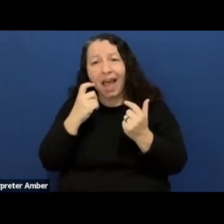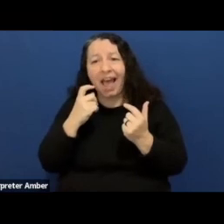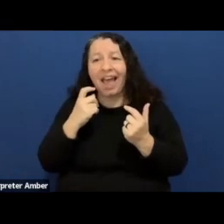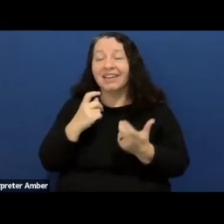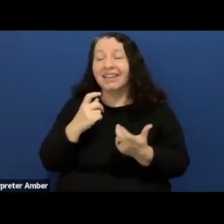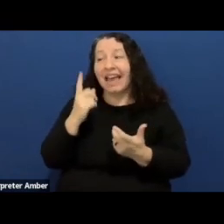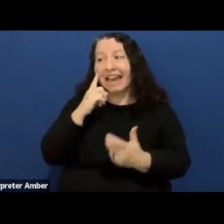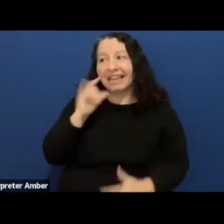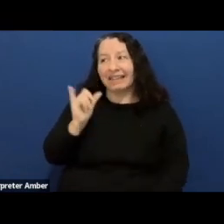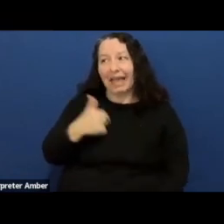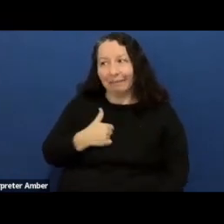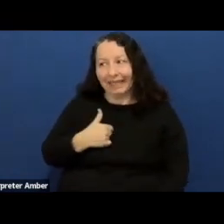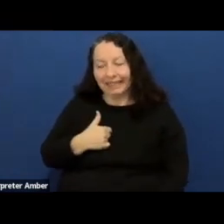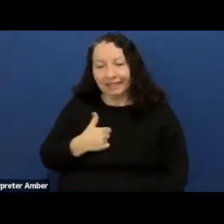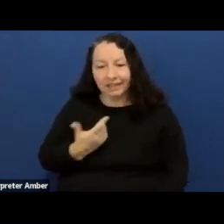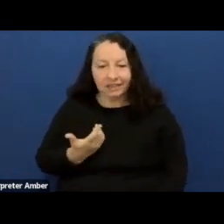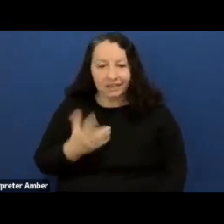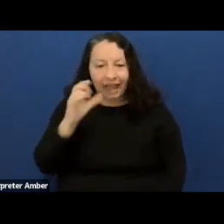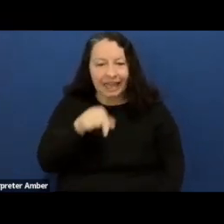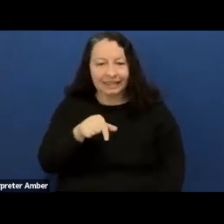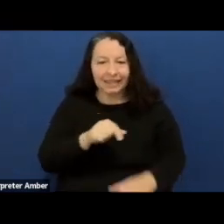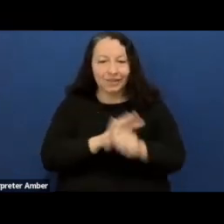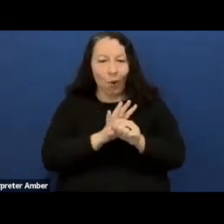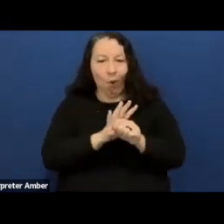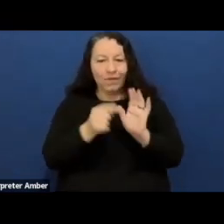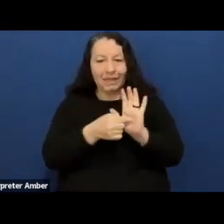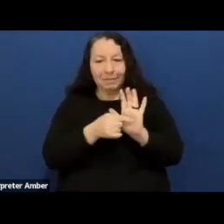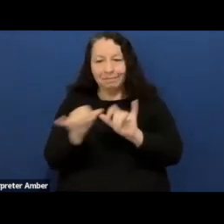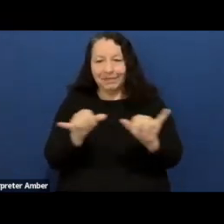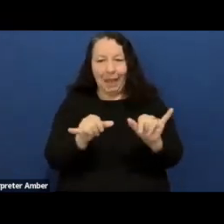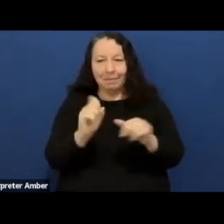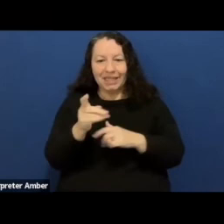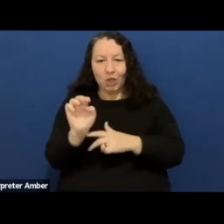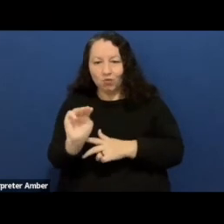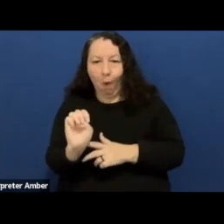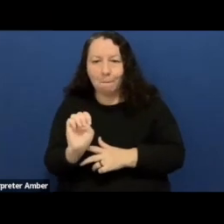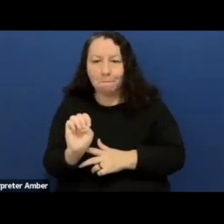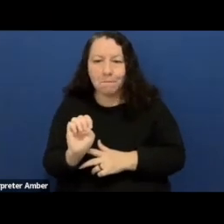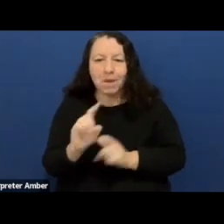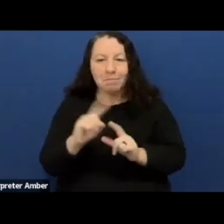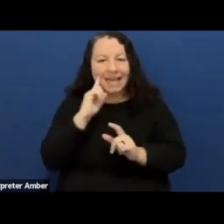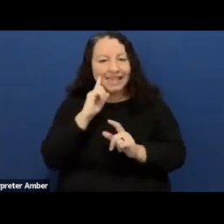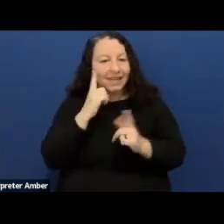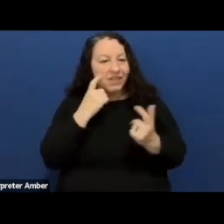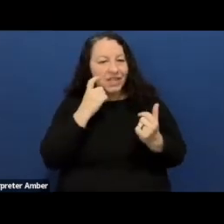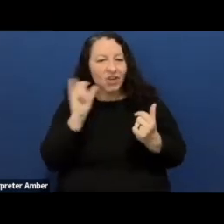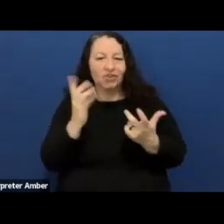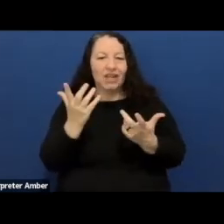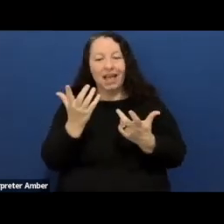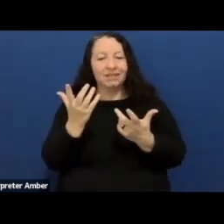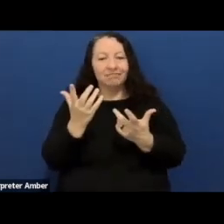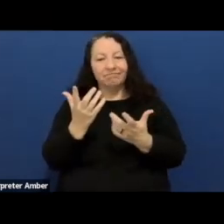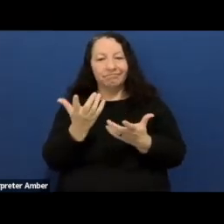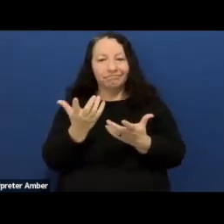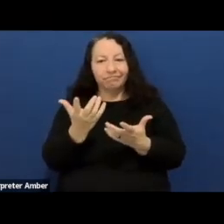Llorona, I think. Like me. I suppose this COVID symptom is also a syndrome. But I think